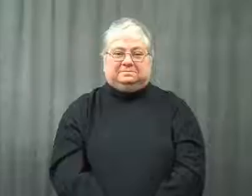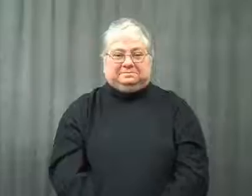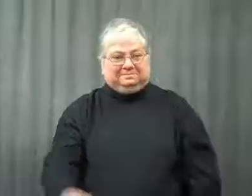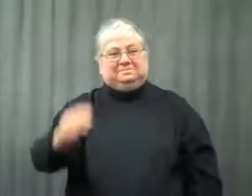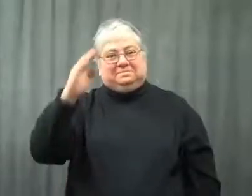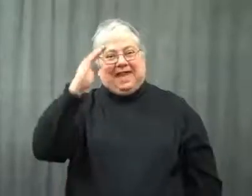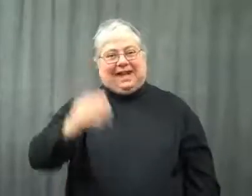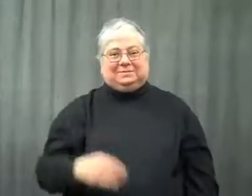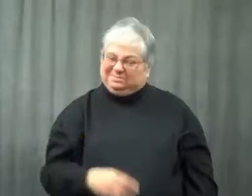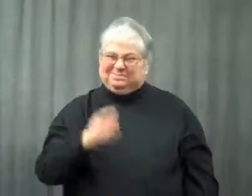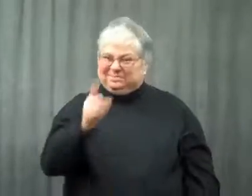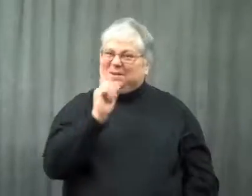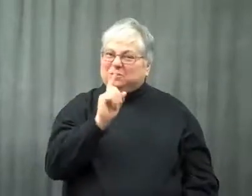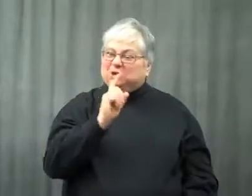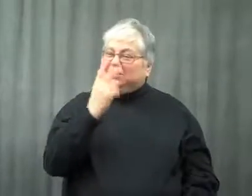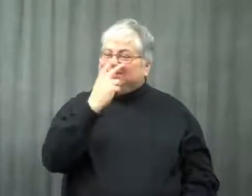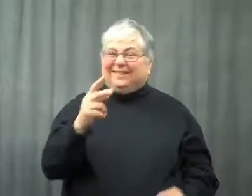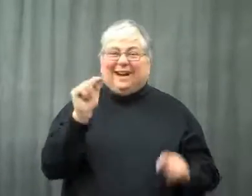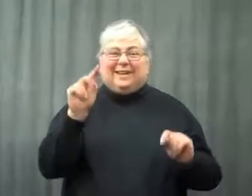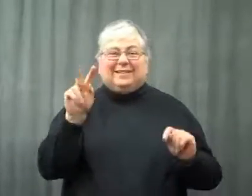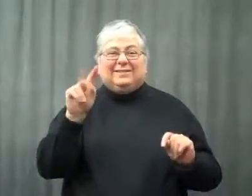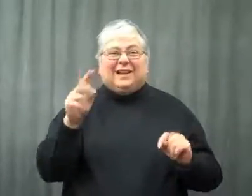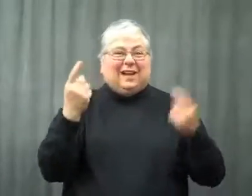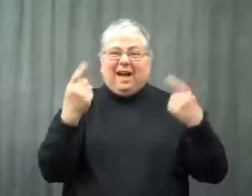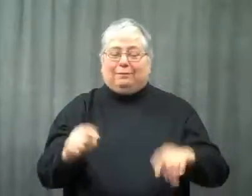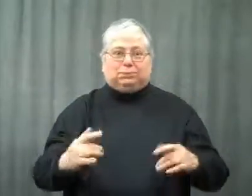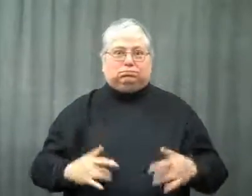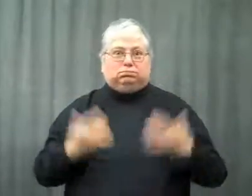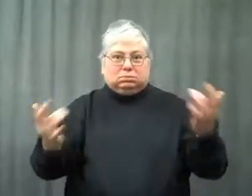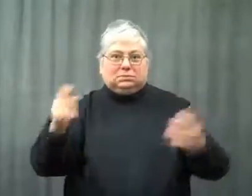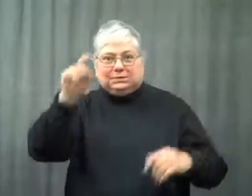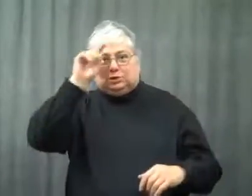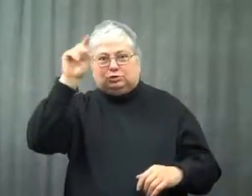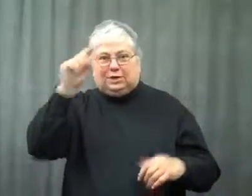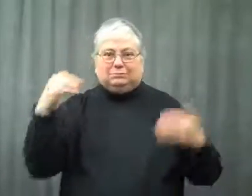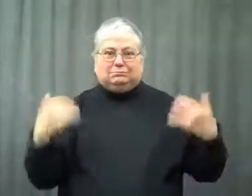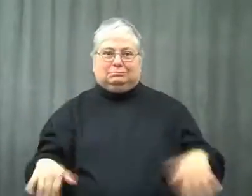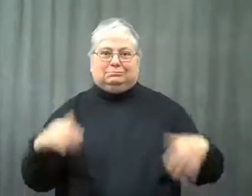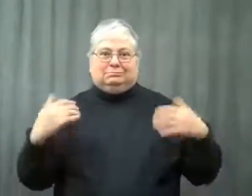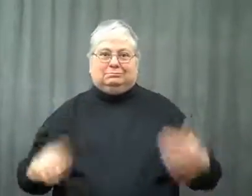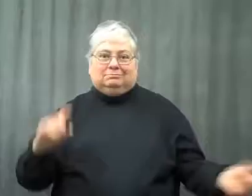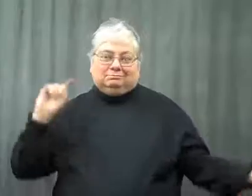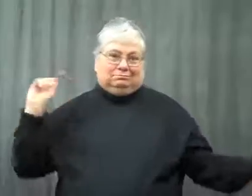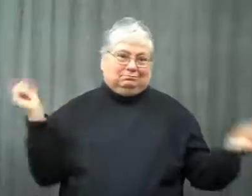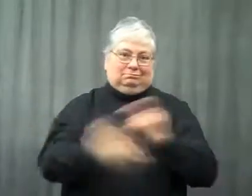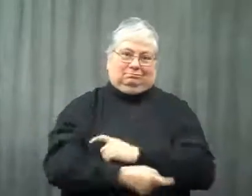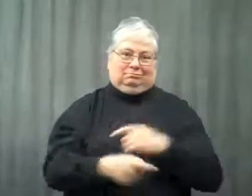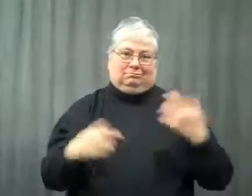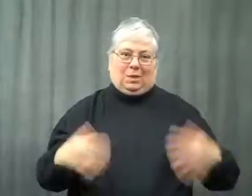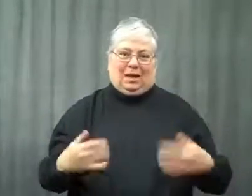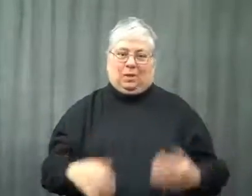Hi! I'm sure you've seen the changes happening in Egypt on TV.